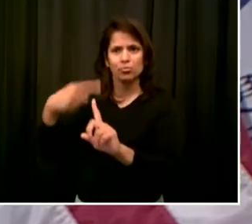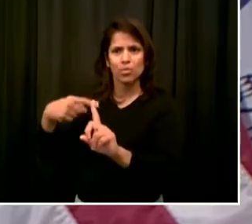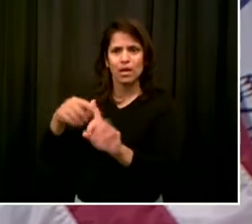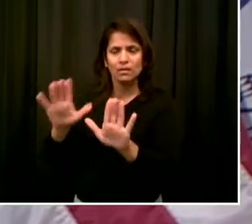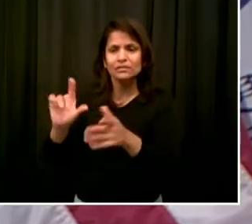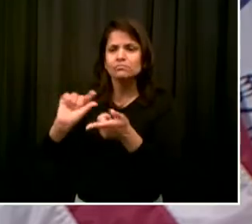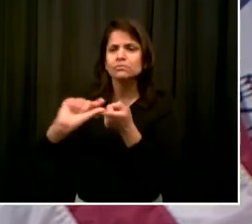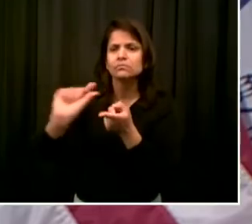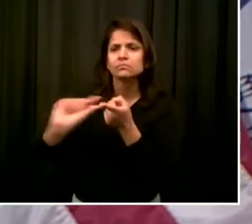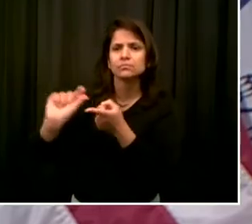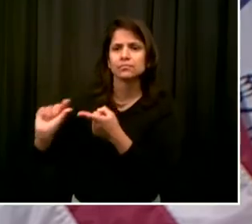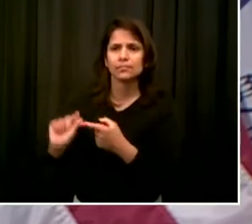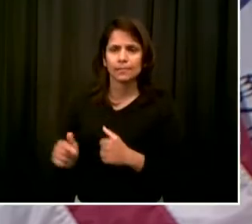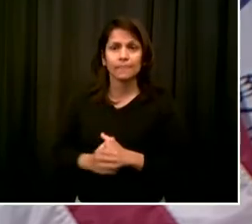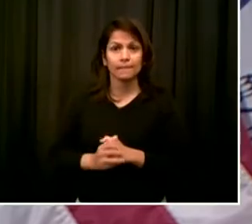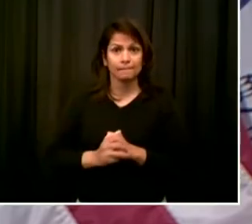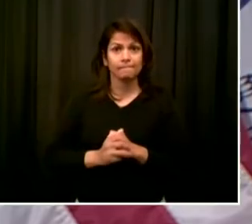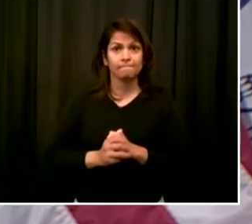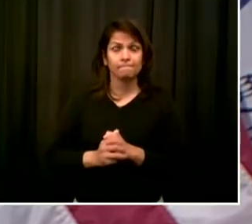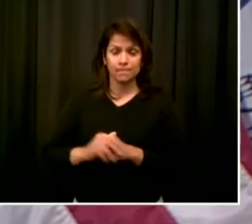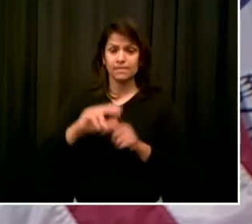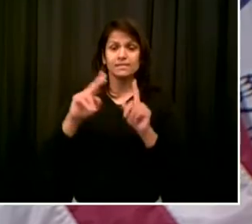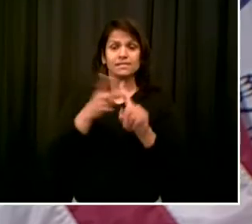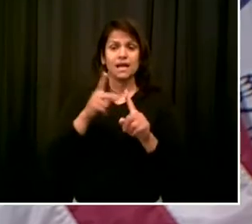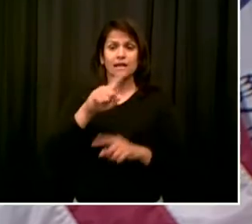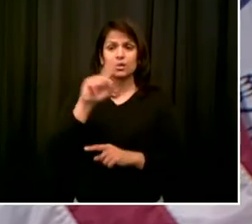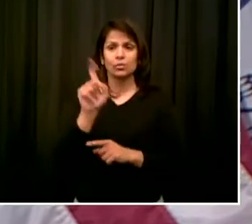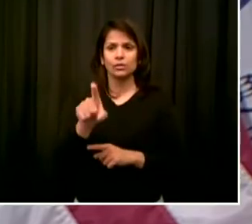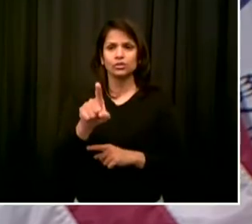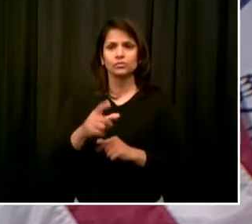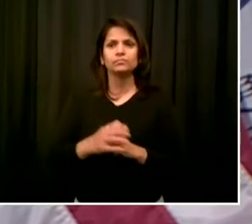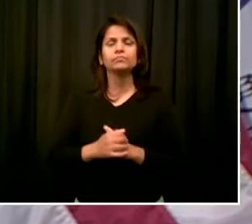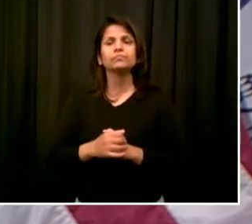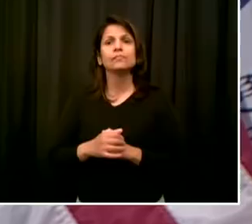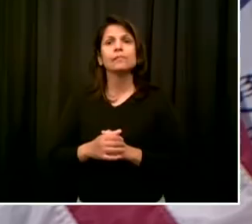IT SHLOUD BE CREAETD